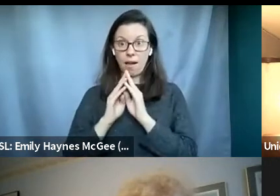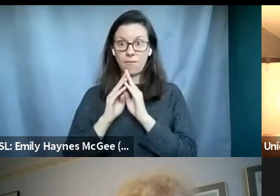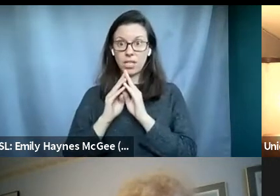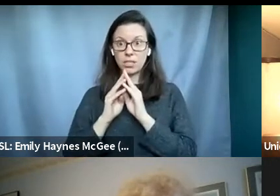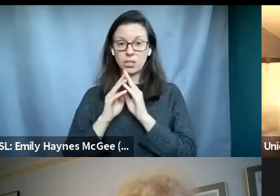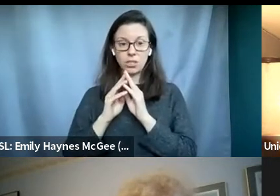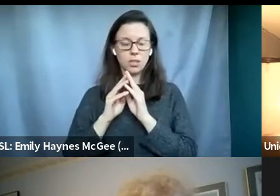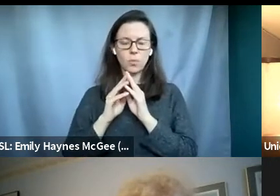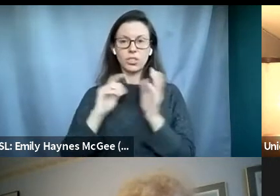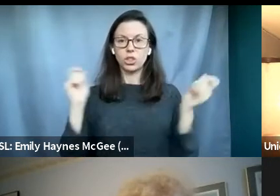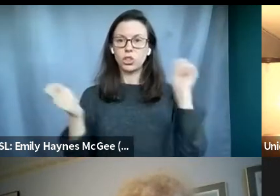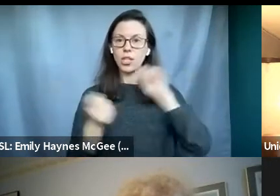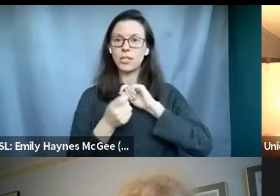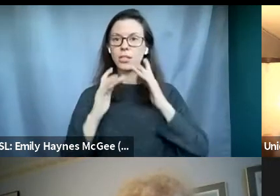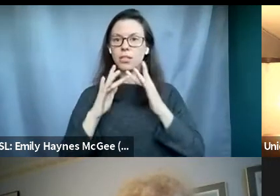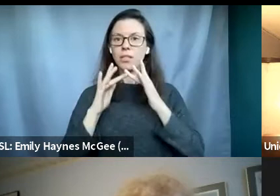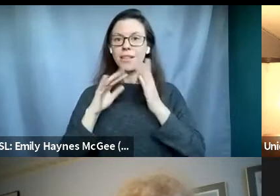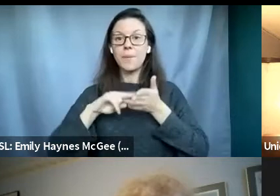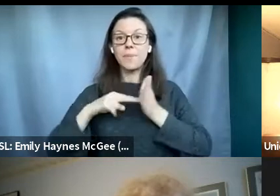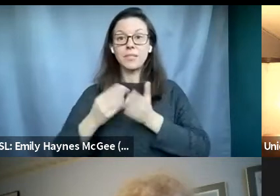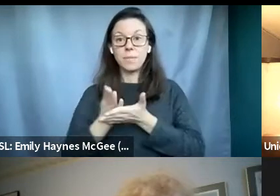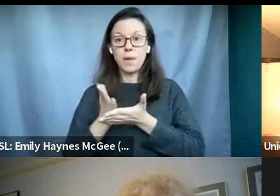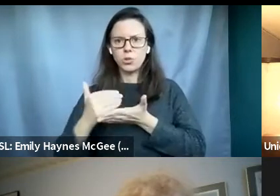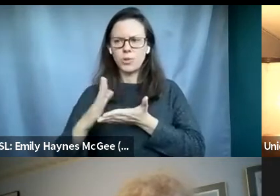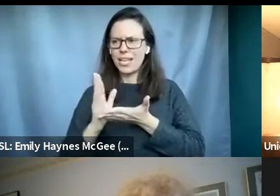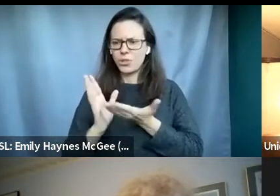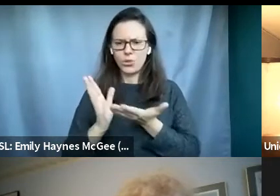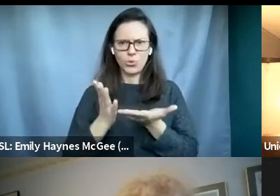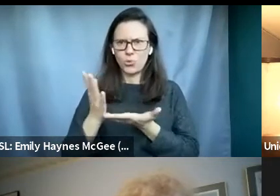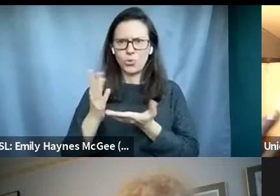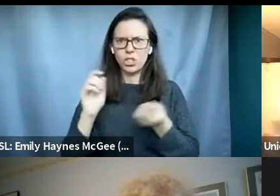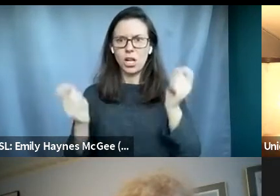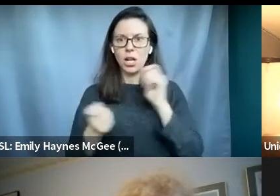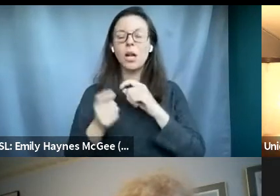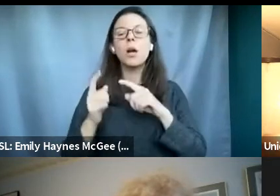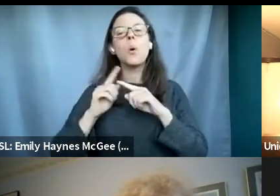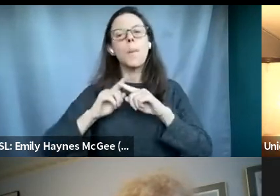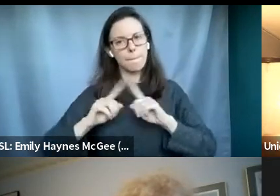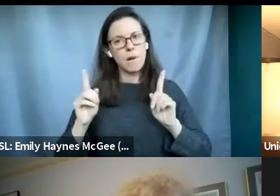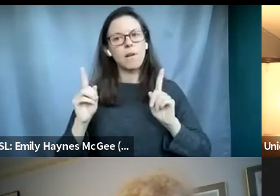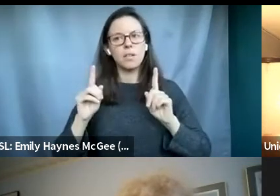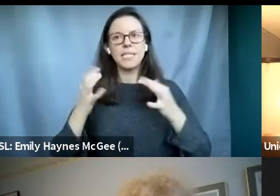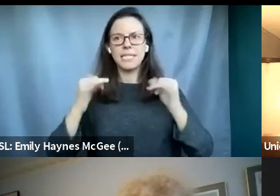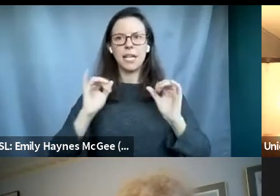we had, we had to sort of rework and reroute some funds, but they still went to the place that is we thought they were best served.